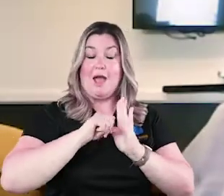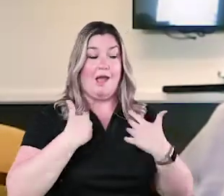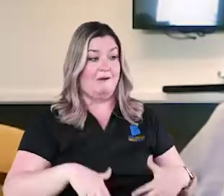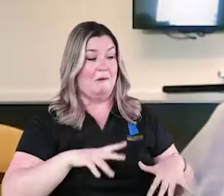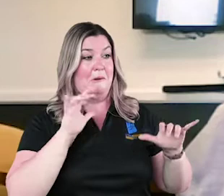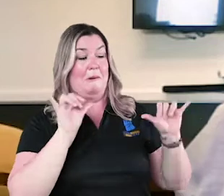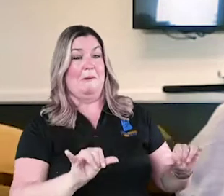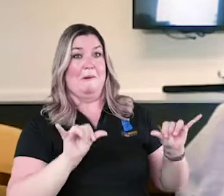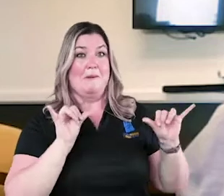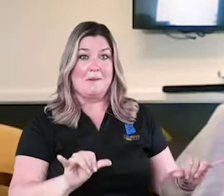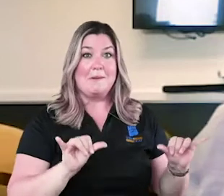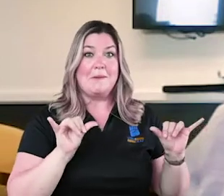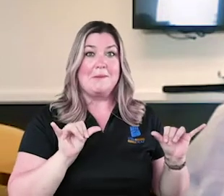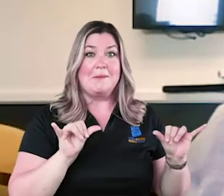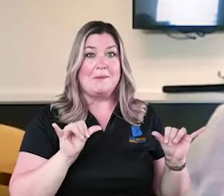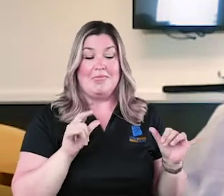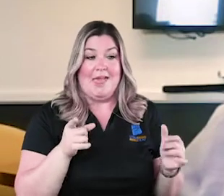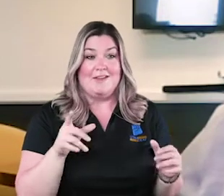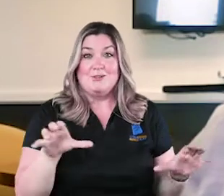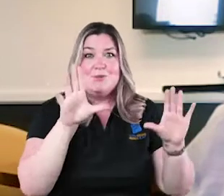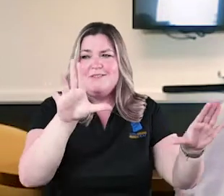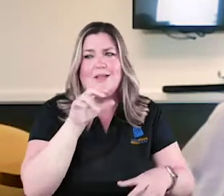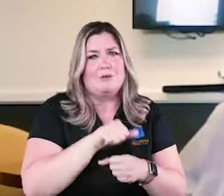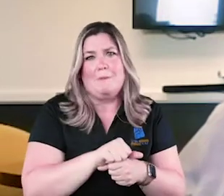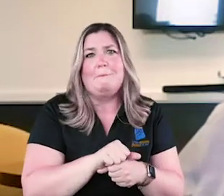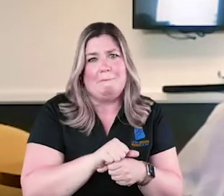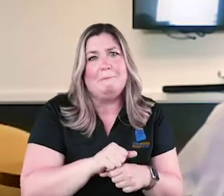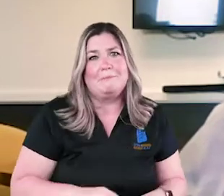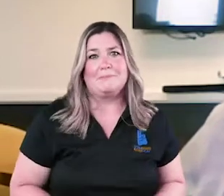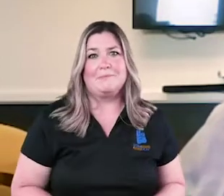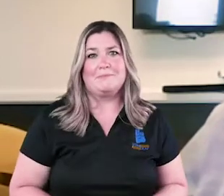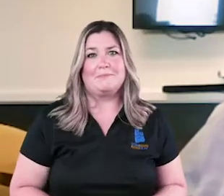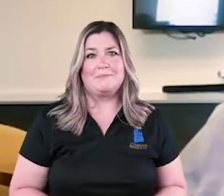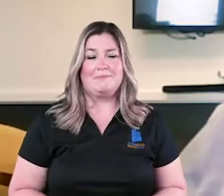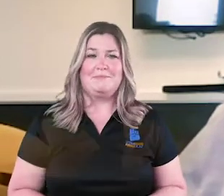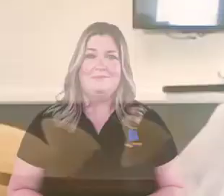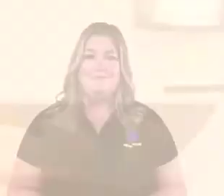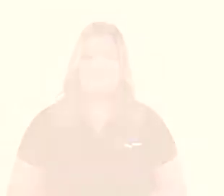day basis. I was just flabbergasted. It's ... they're they're doing a fantastic job!